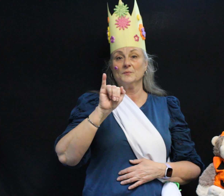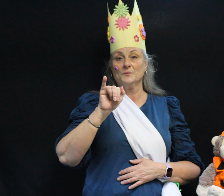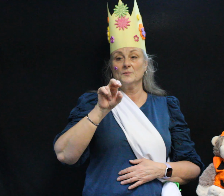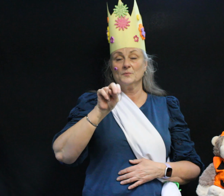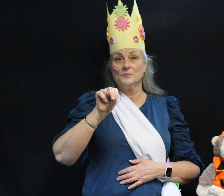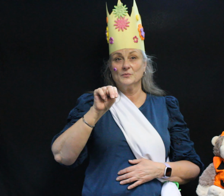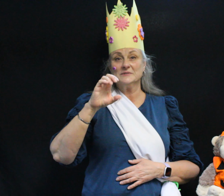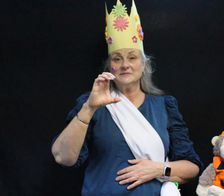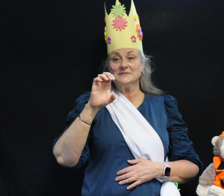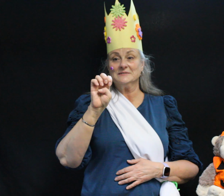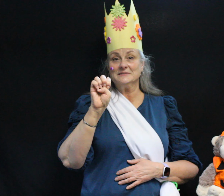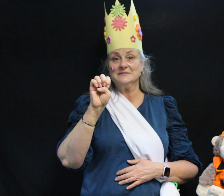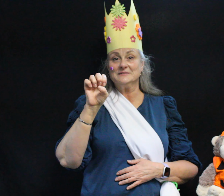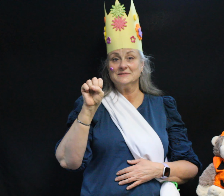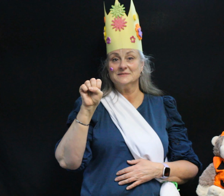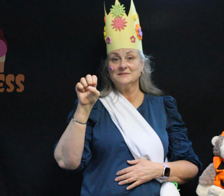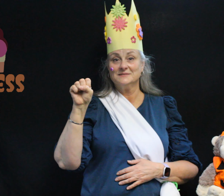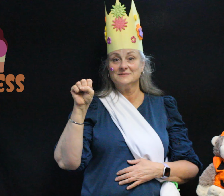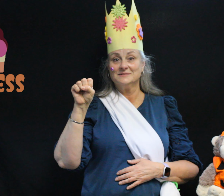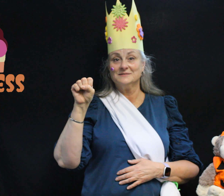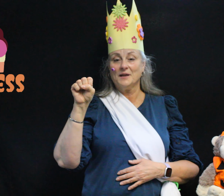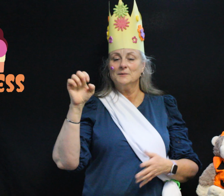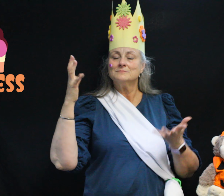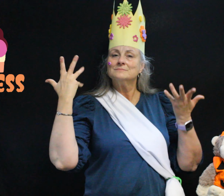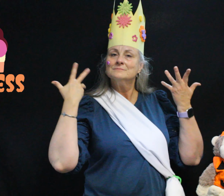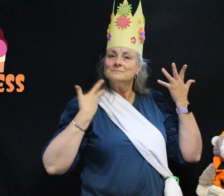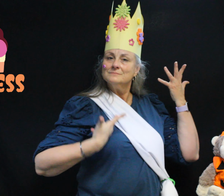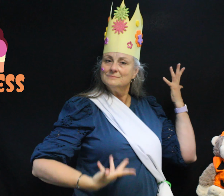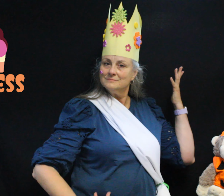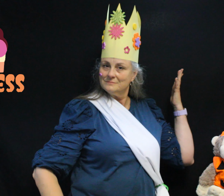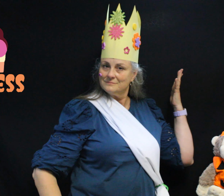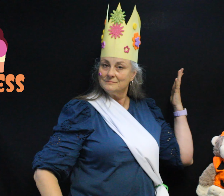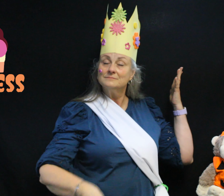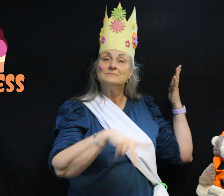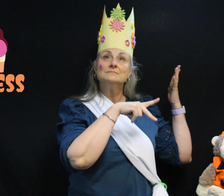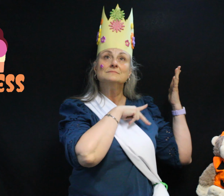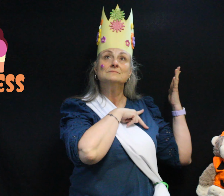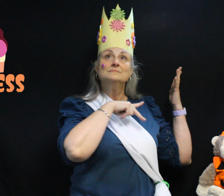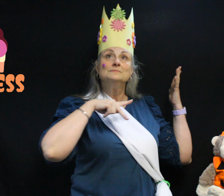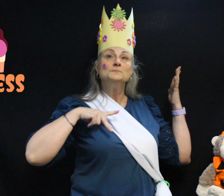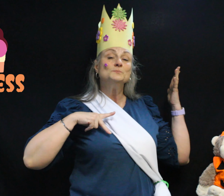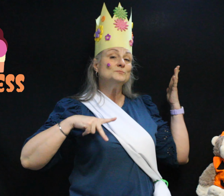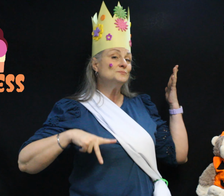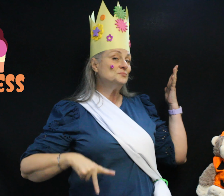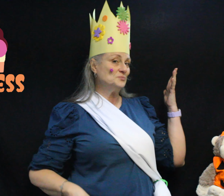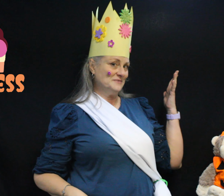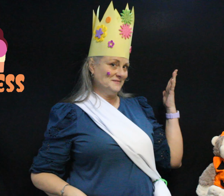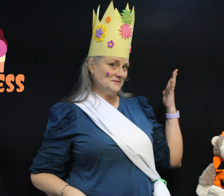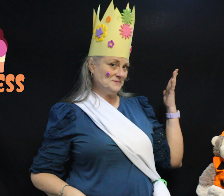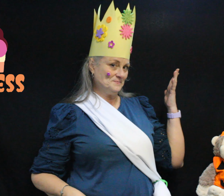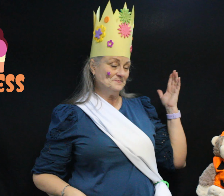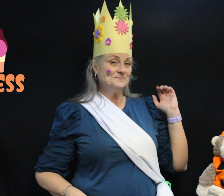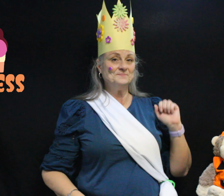Princess, thats what I am, is signed like this.